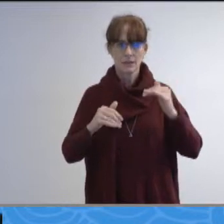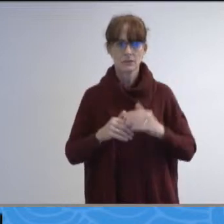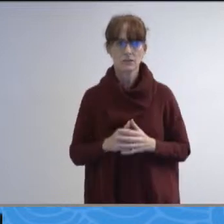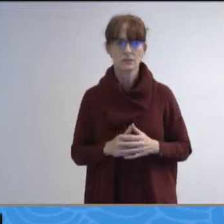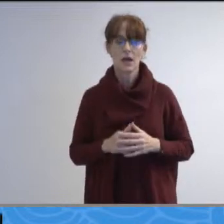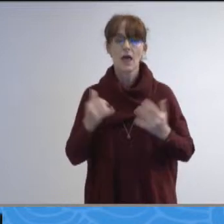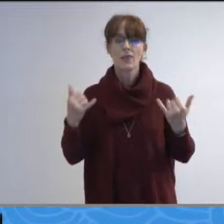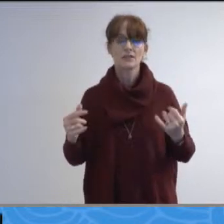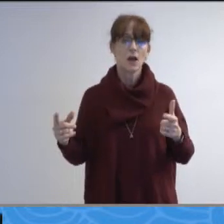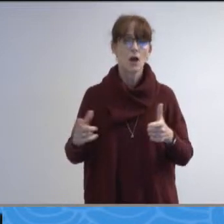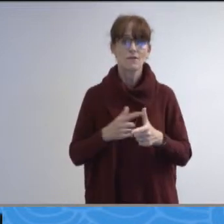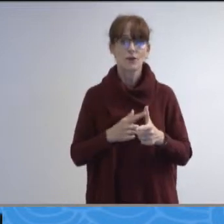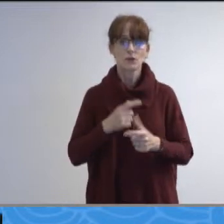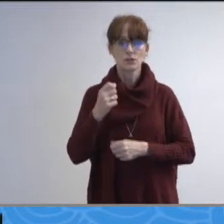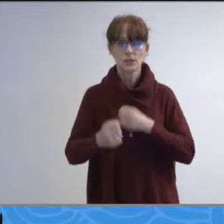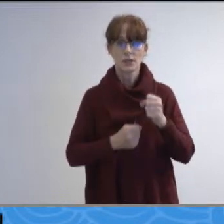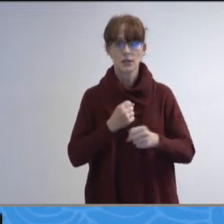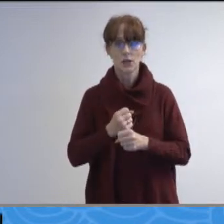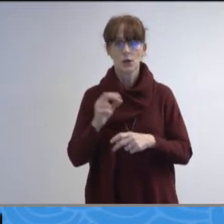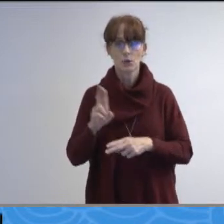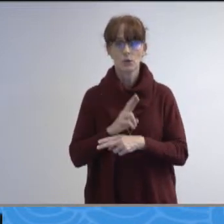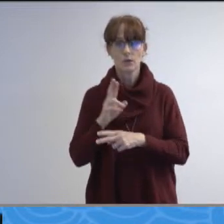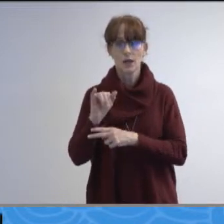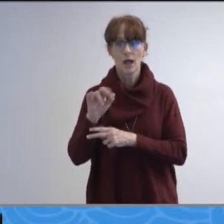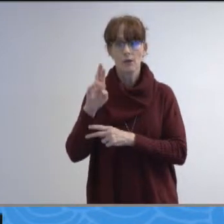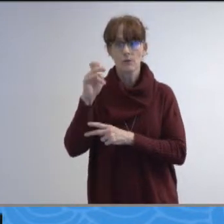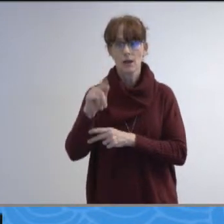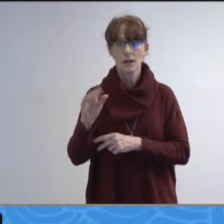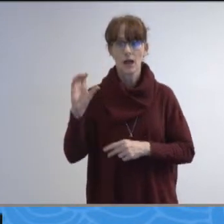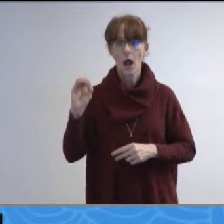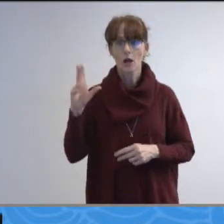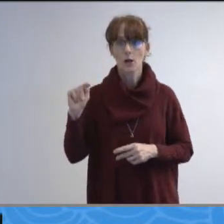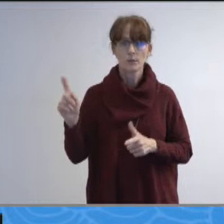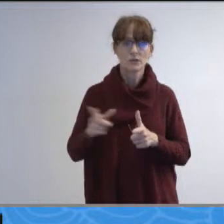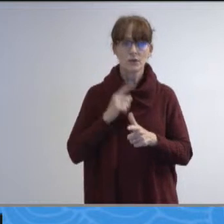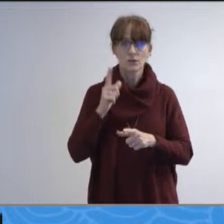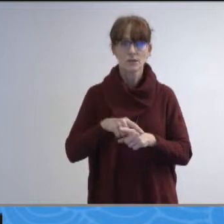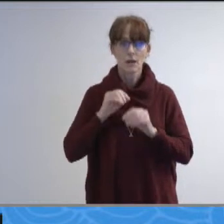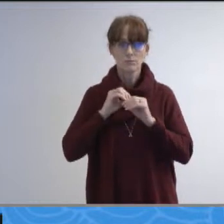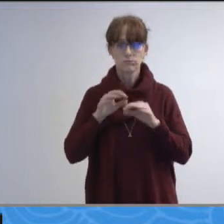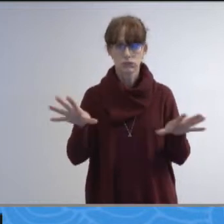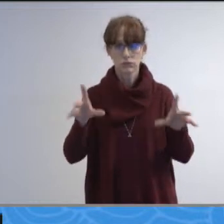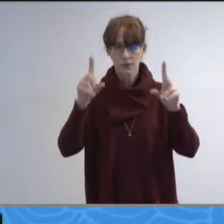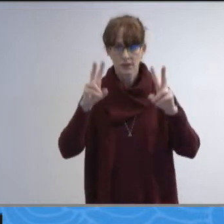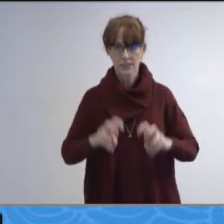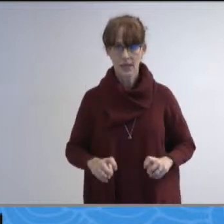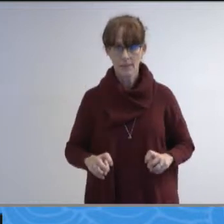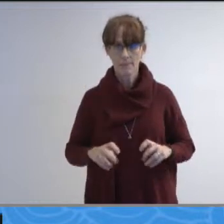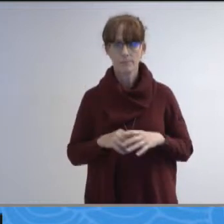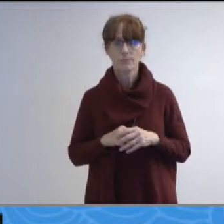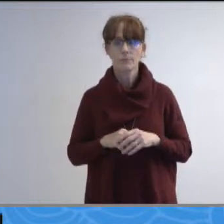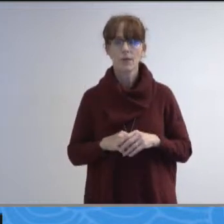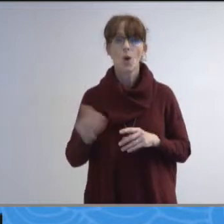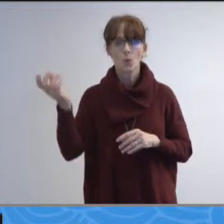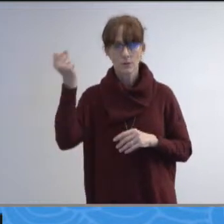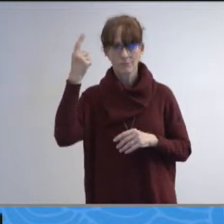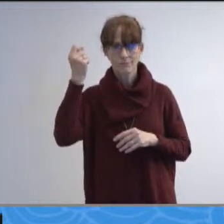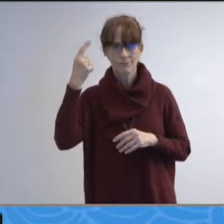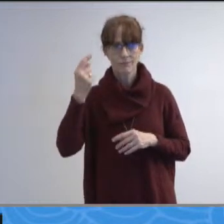This is our first year using i-Ready and October was our first time administering the exam. So, we are cognizant that, especially in this year,